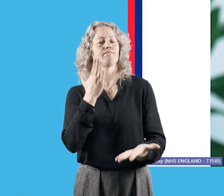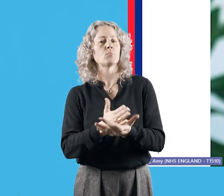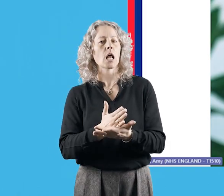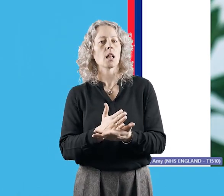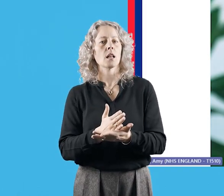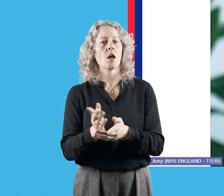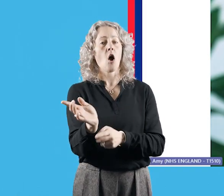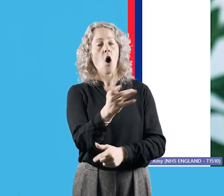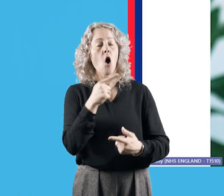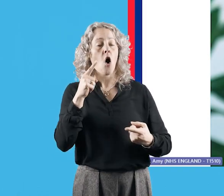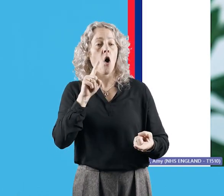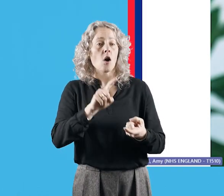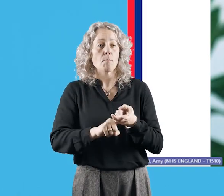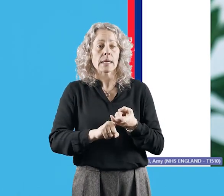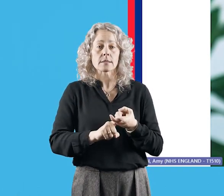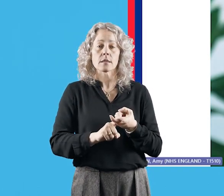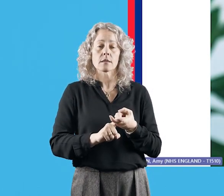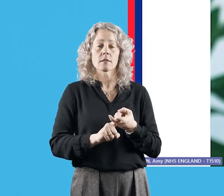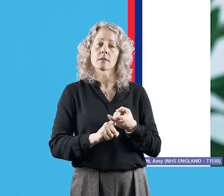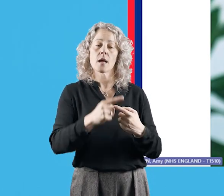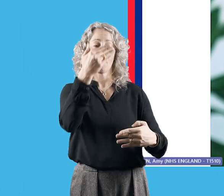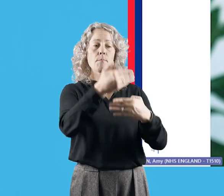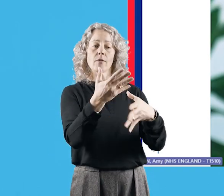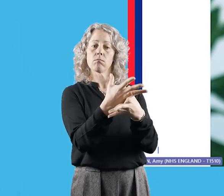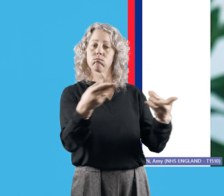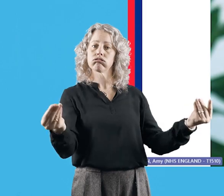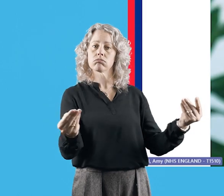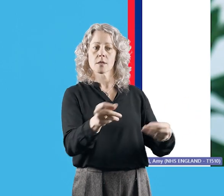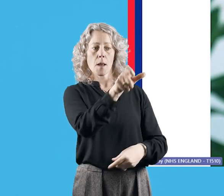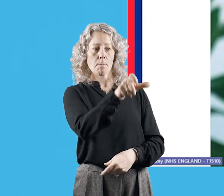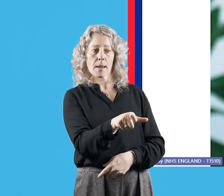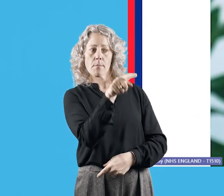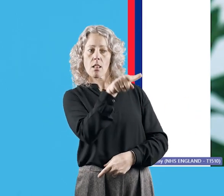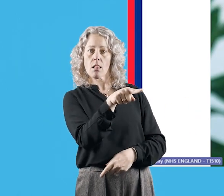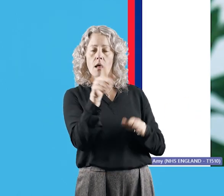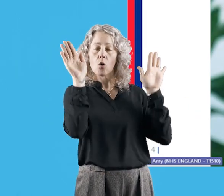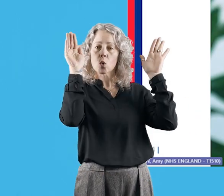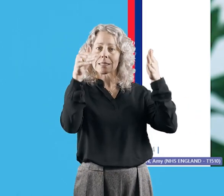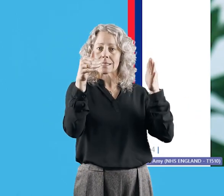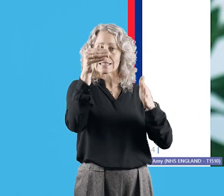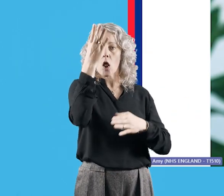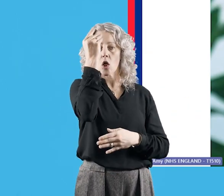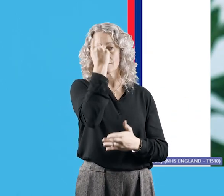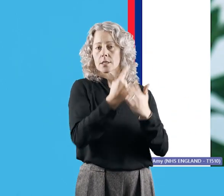committed to tackling the barriers that people with a learning disability and autistic people face in accessing the